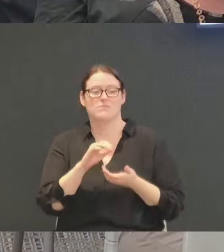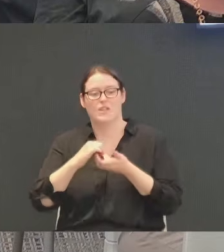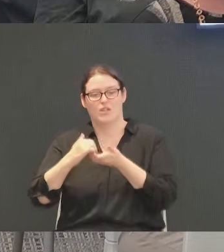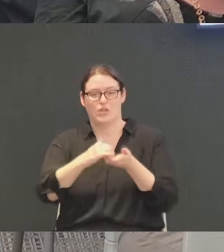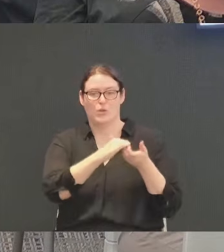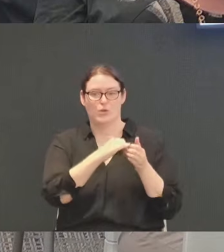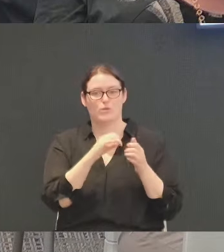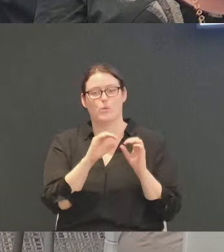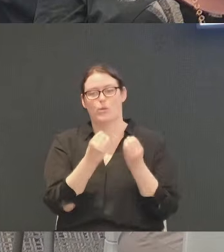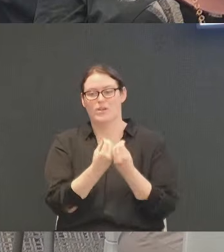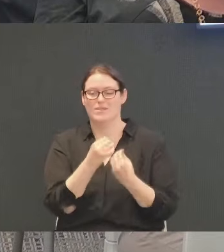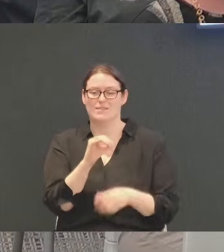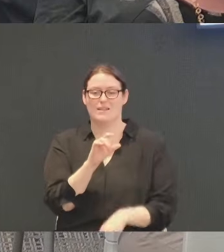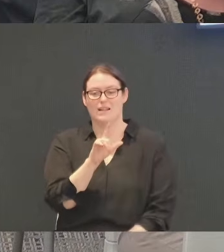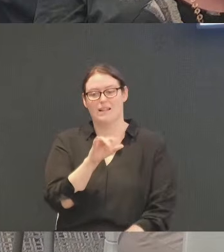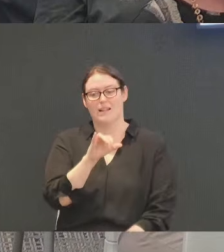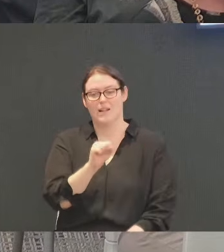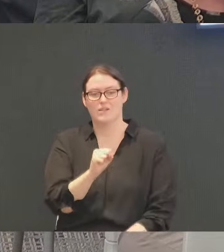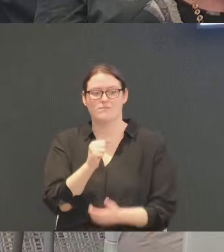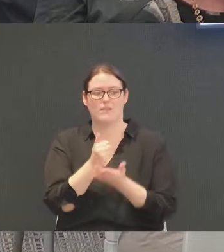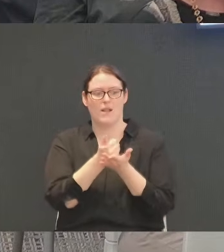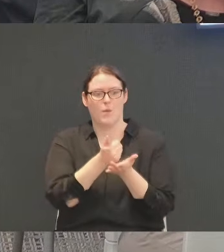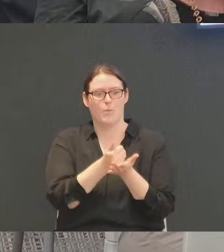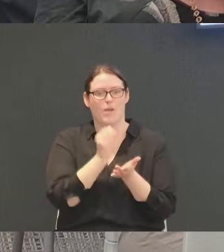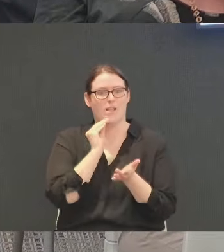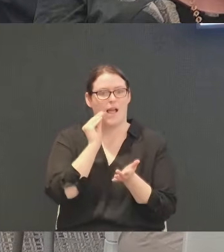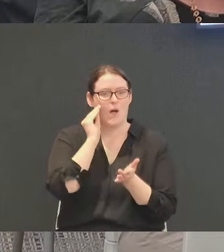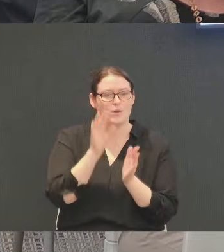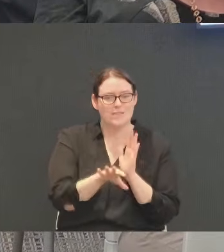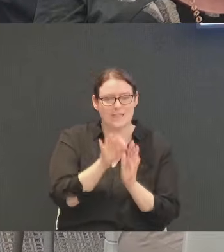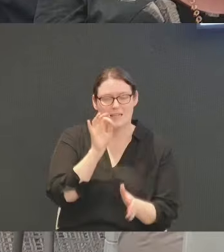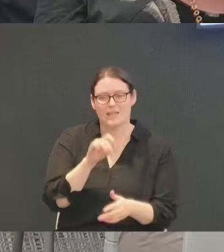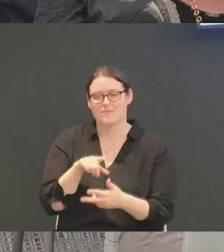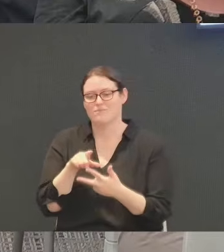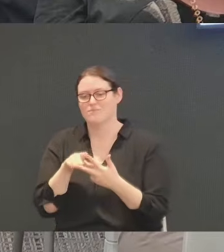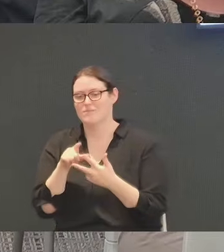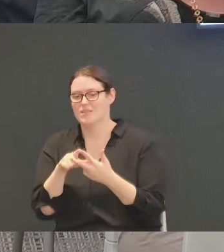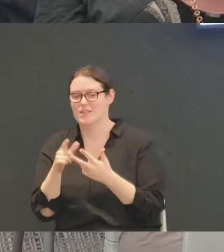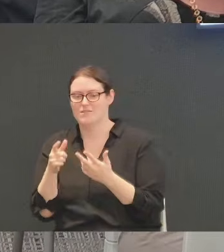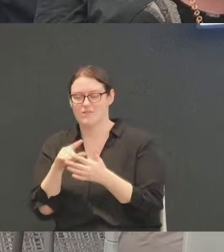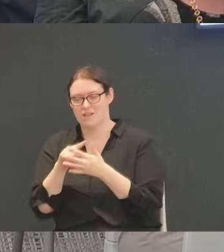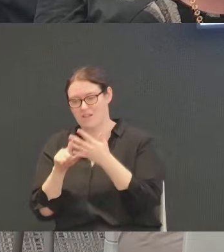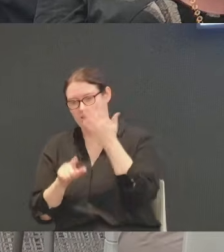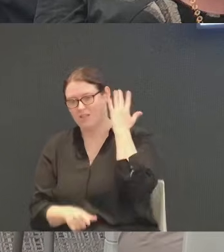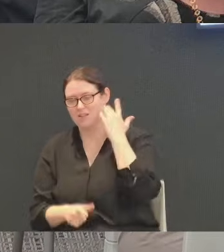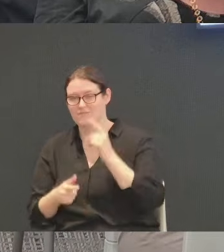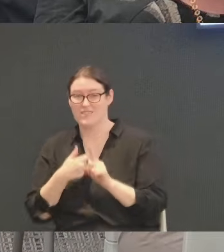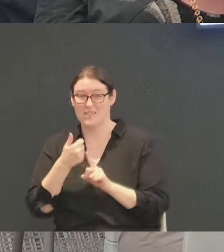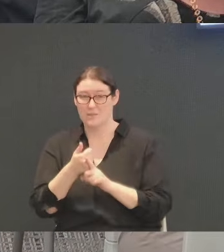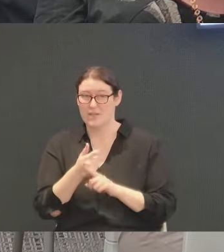behavioral health supports, and other critical services. The impact is real. A safe bed can